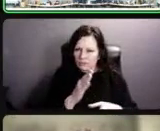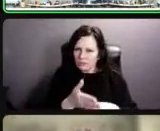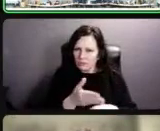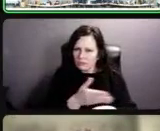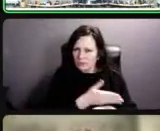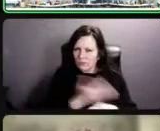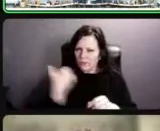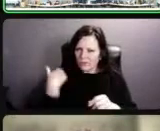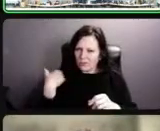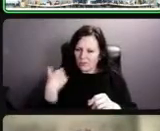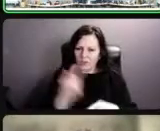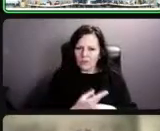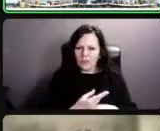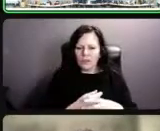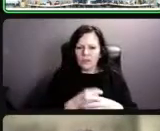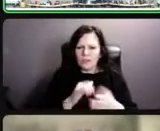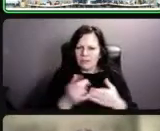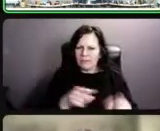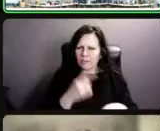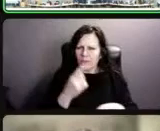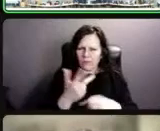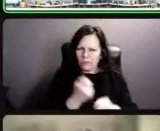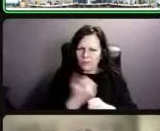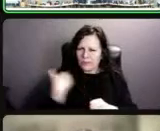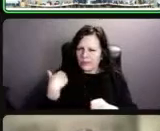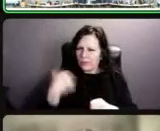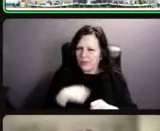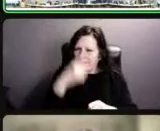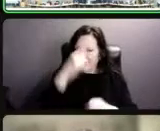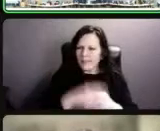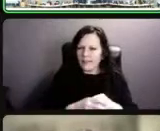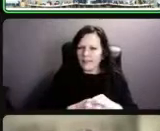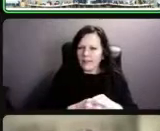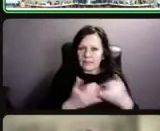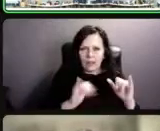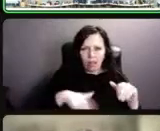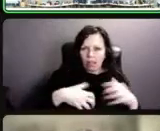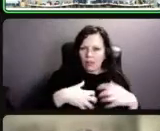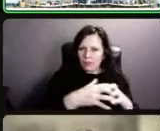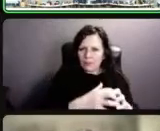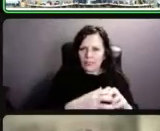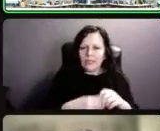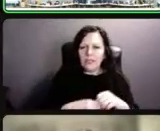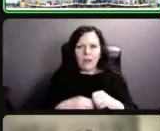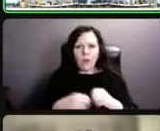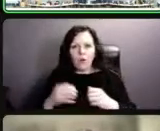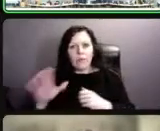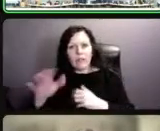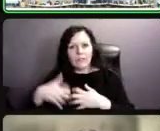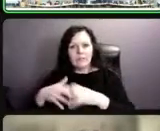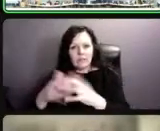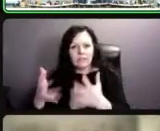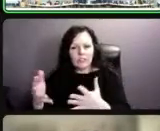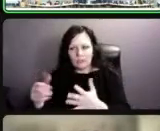IMPLEMENTING THIS THING BACK WHEN WEWERE FLUID HOURS TO